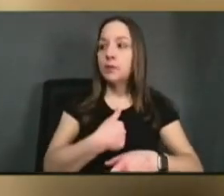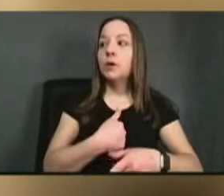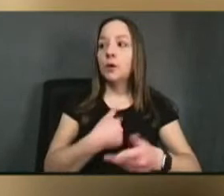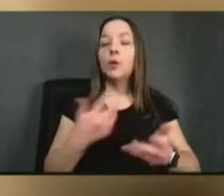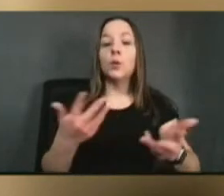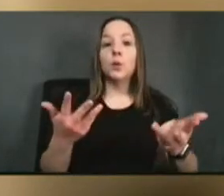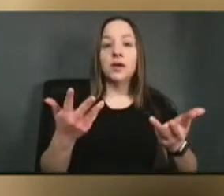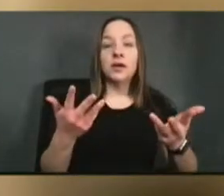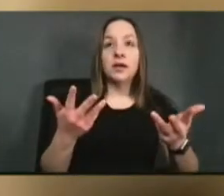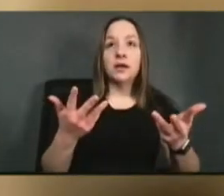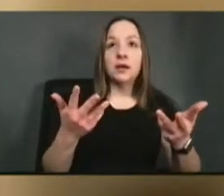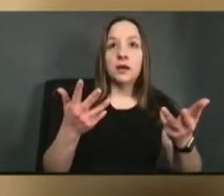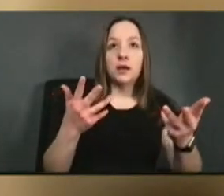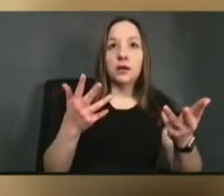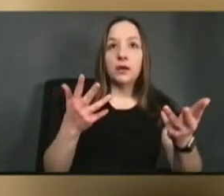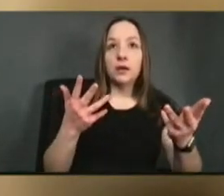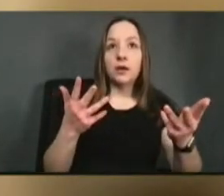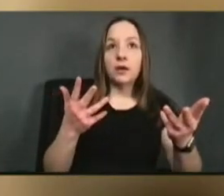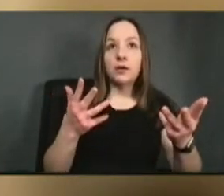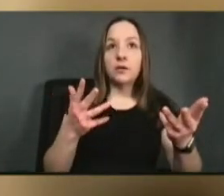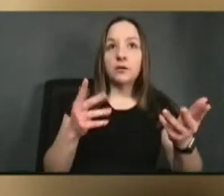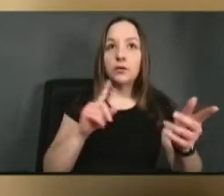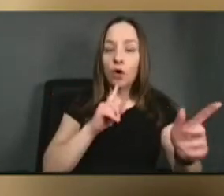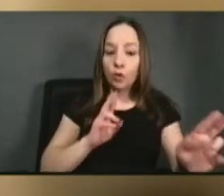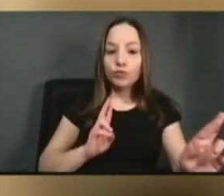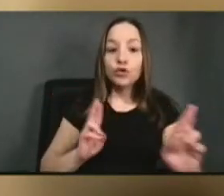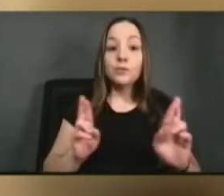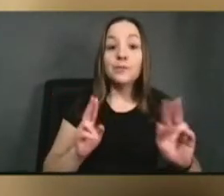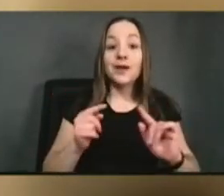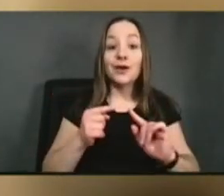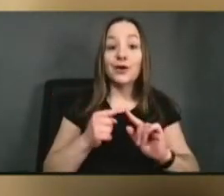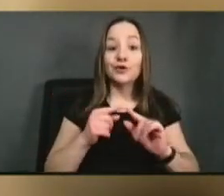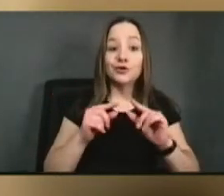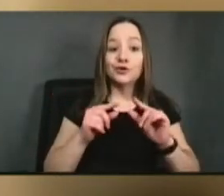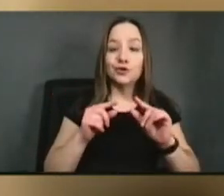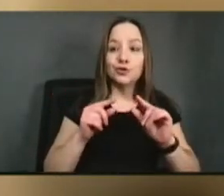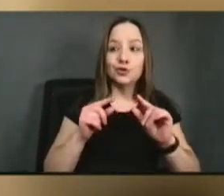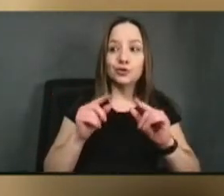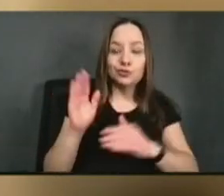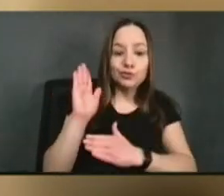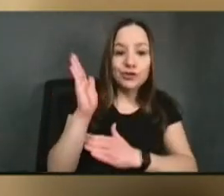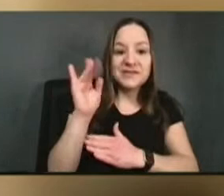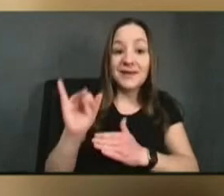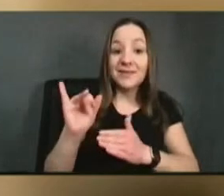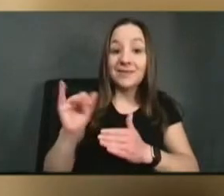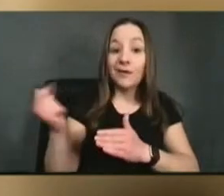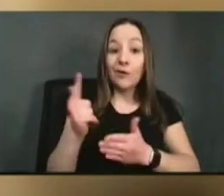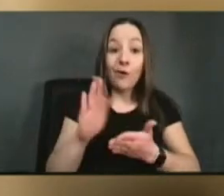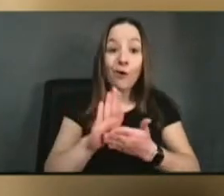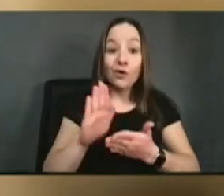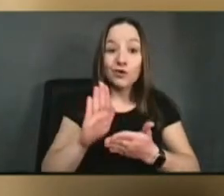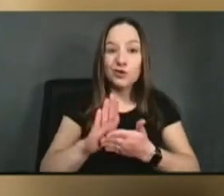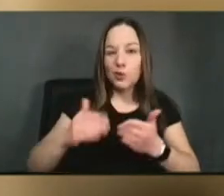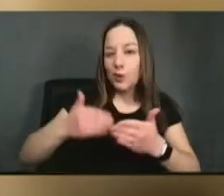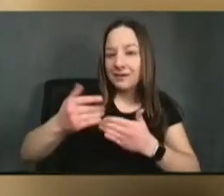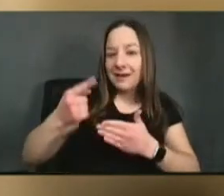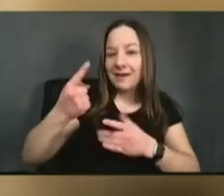engagement. That we intend to have go. Um throughout all of